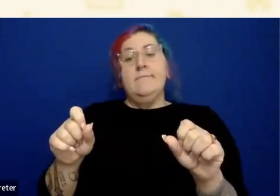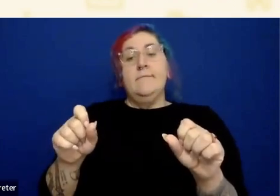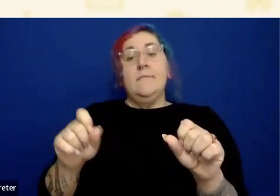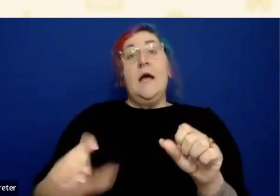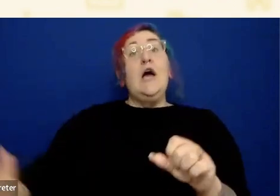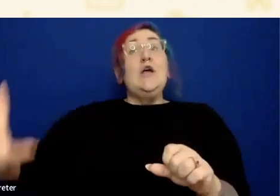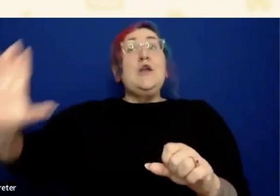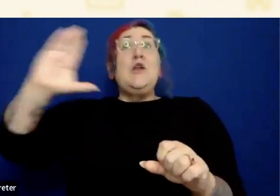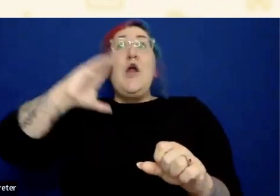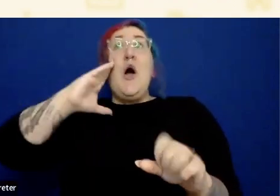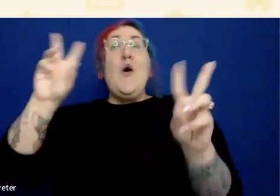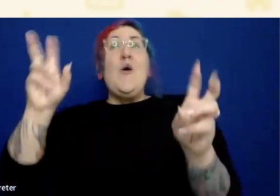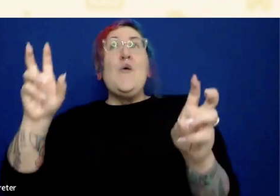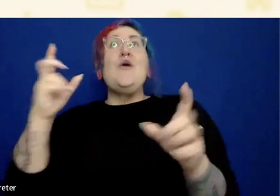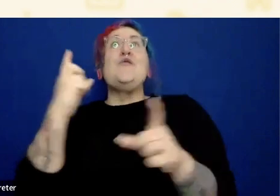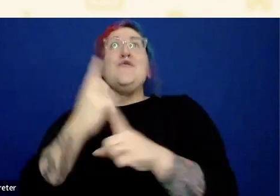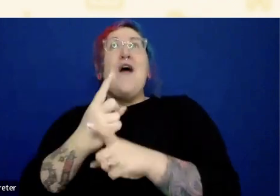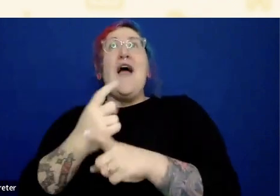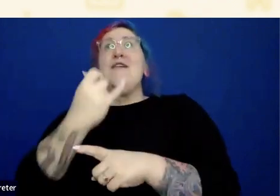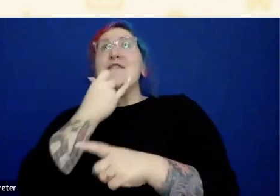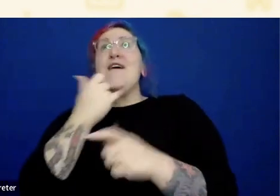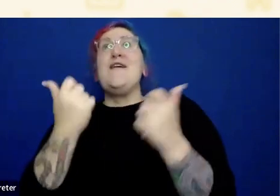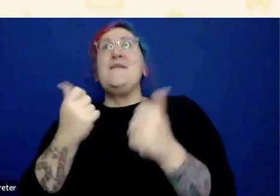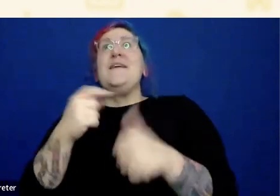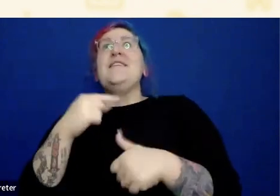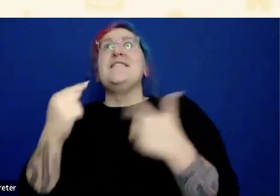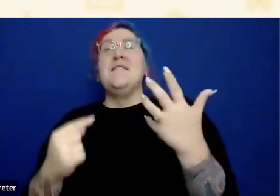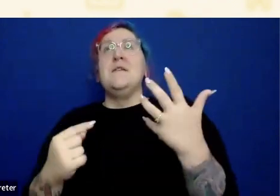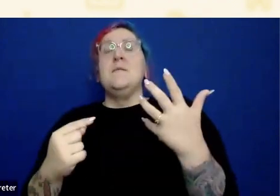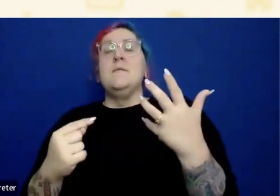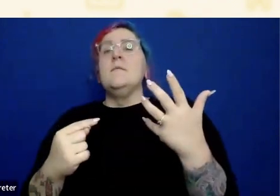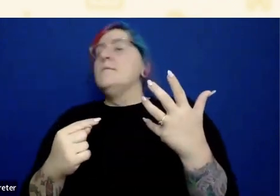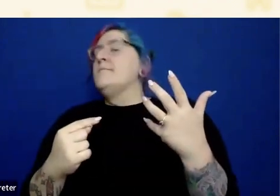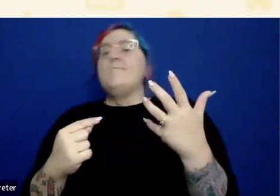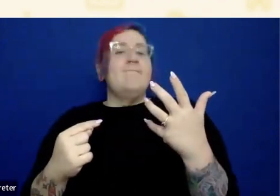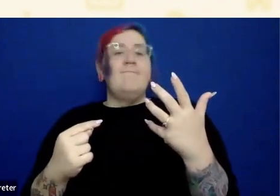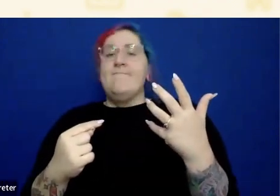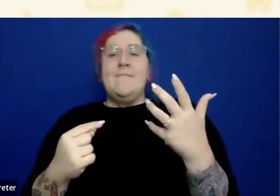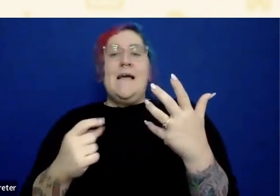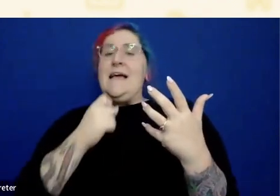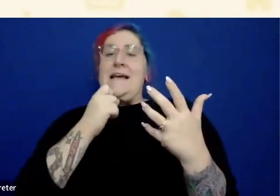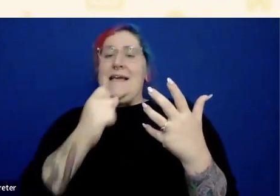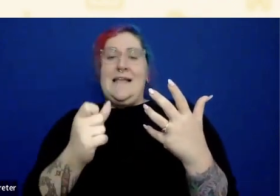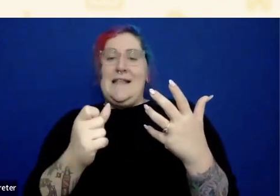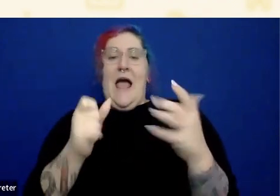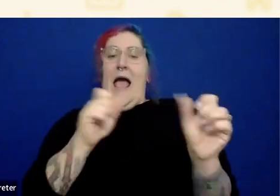to do, nothing will ever replace actually speaking